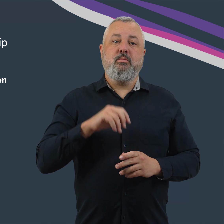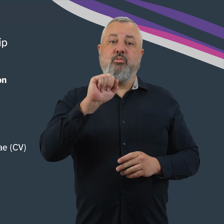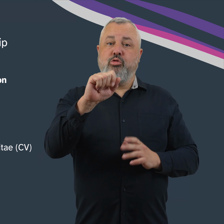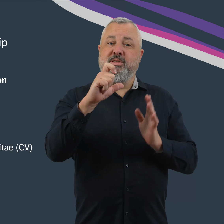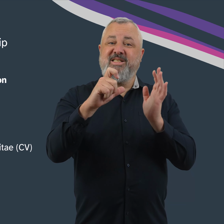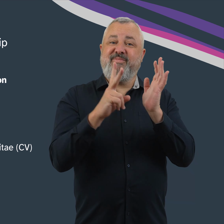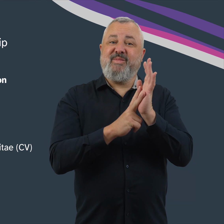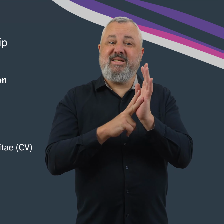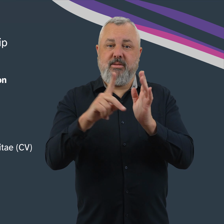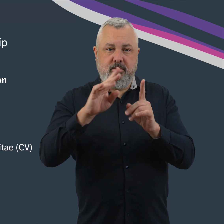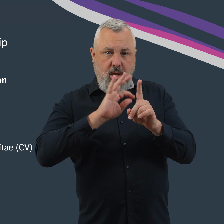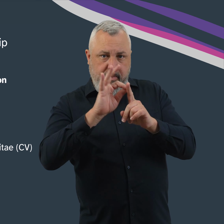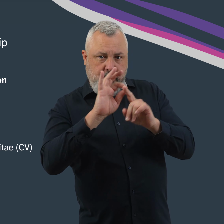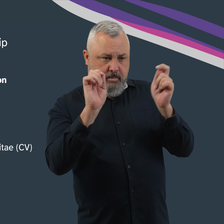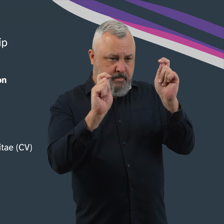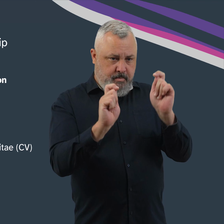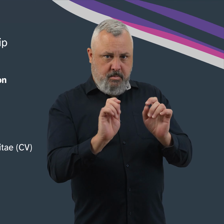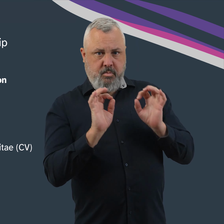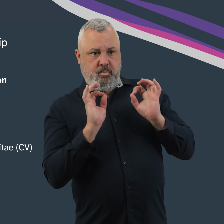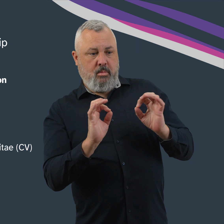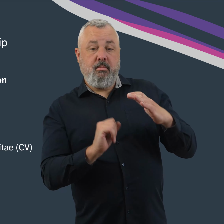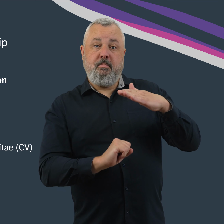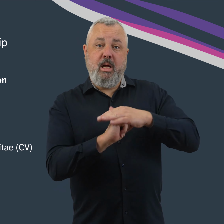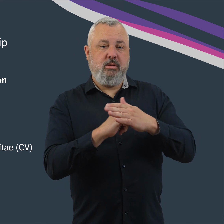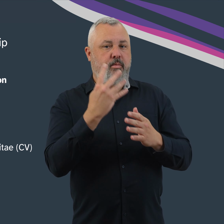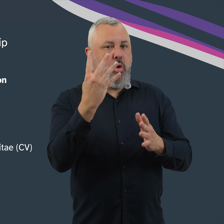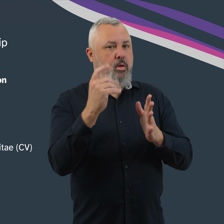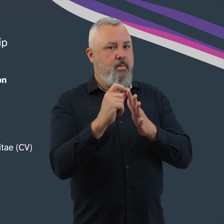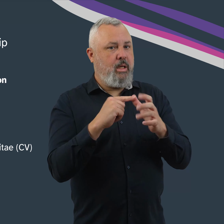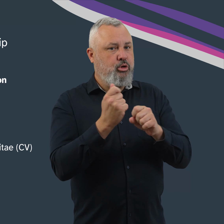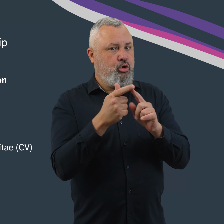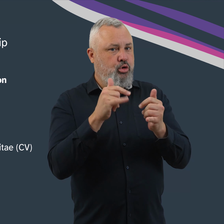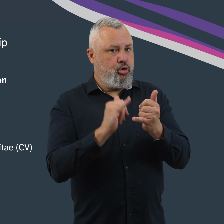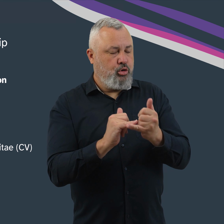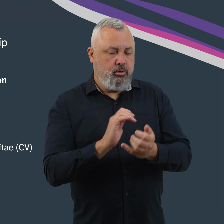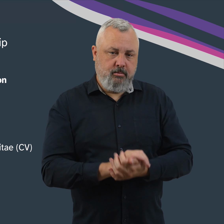prepared an updated curriculum vitae (CV) (maximum 4 pages),